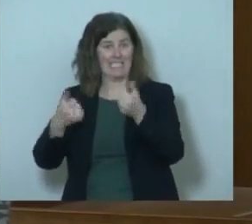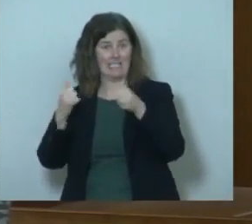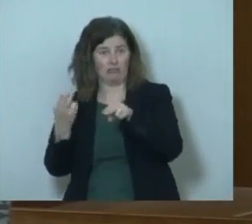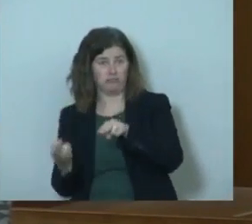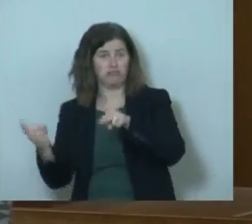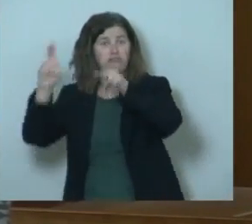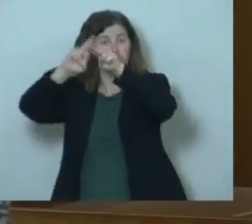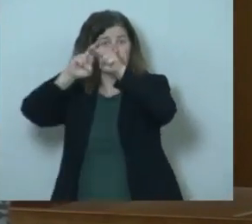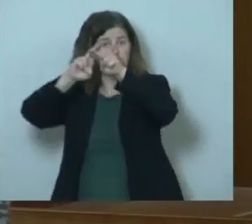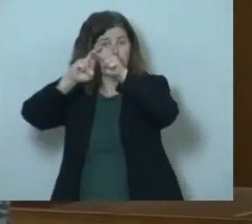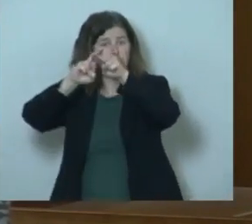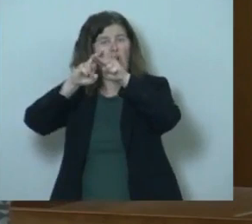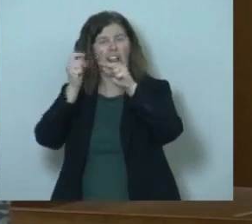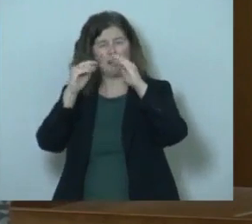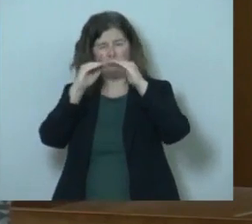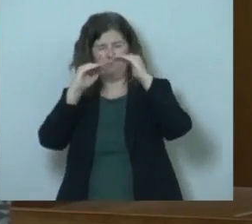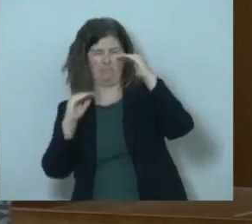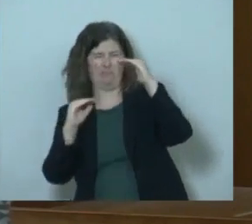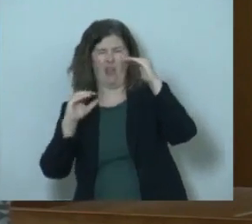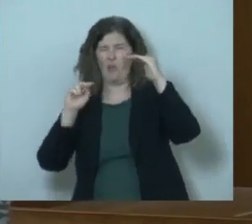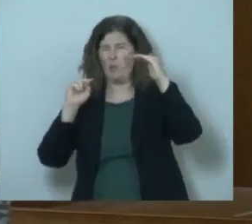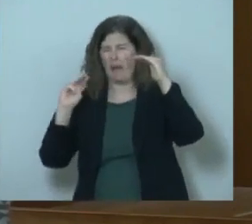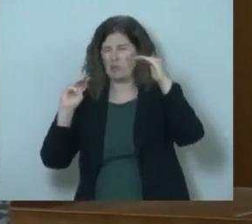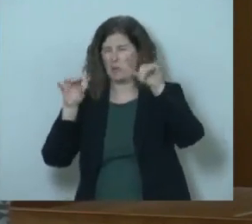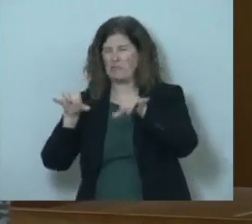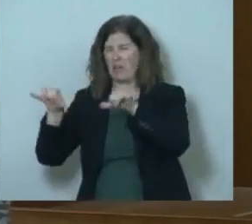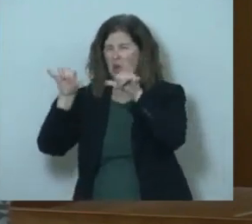OUR SPREAD RATE IS BETTER THAN TARGET.